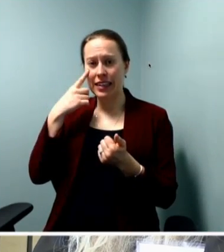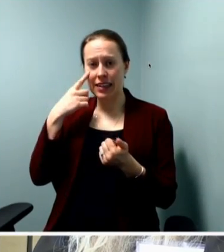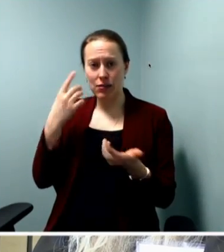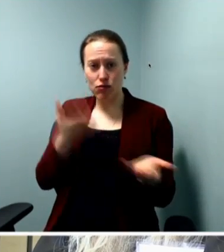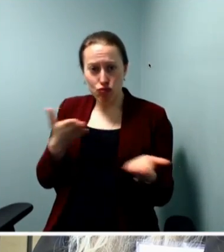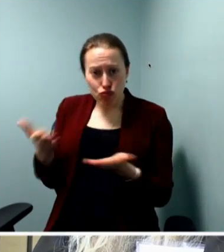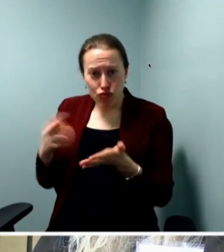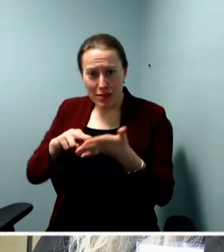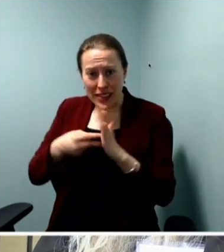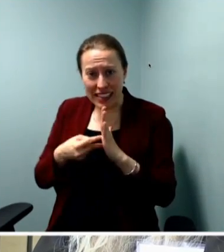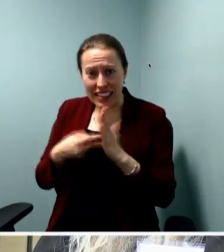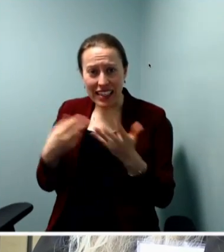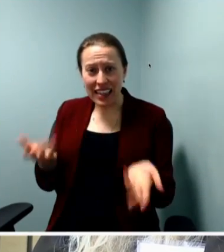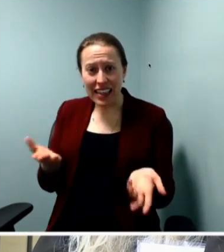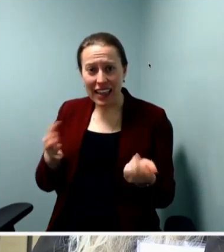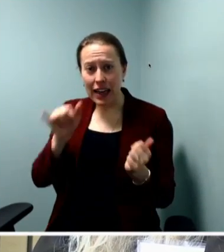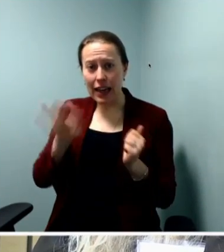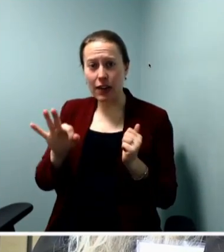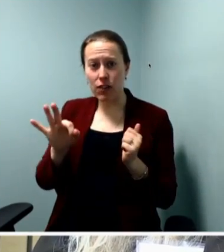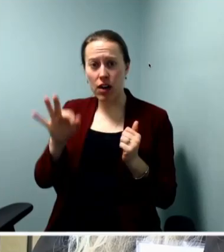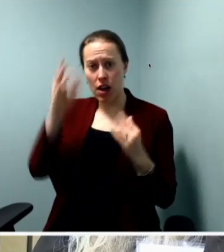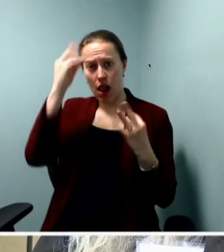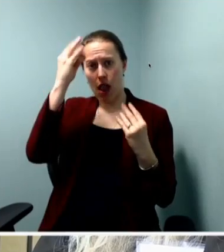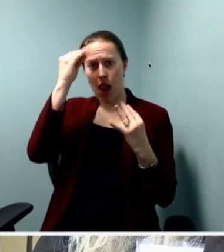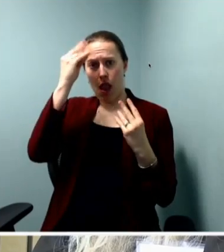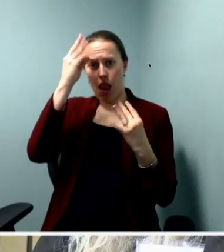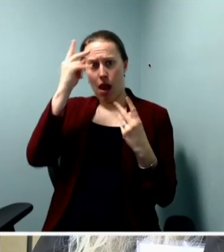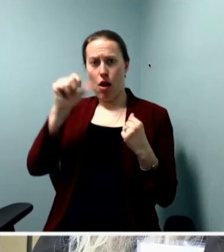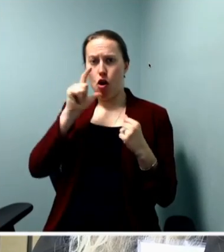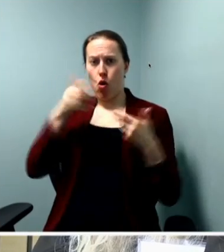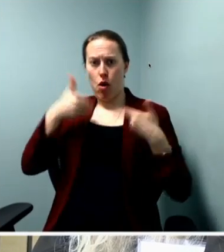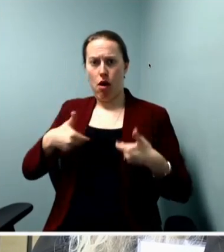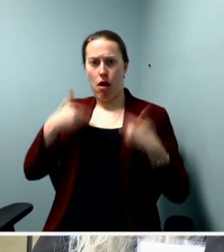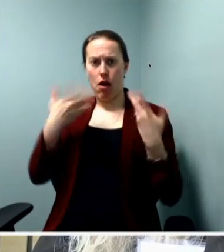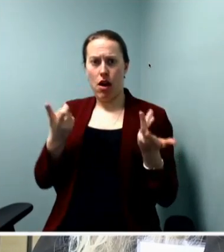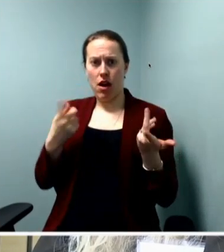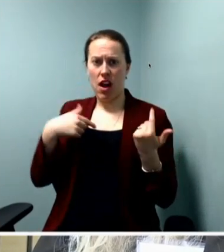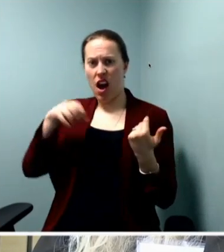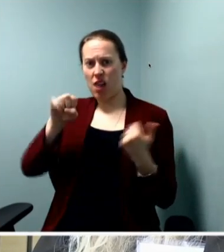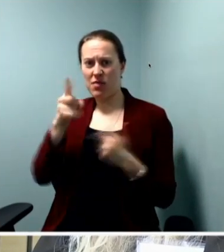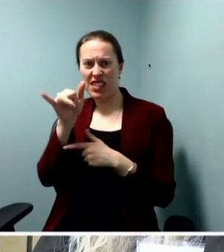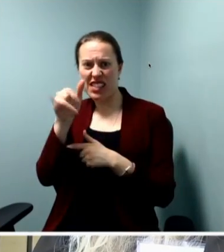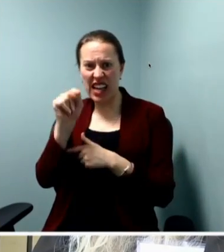So if you're sexist and you walk into a room with women, that gets [across] with you.